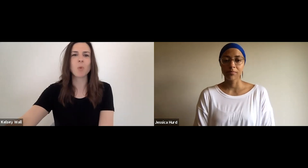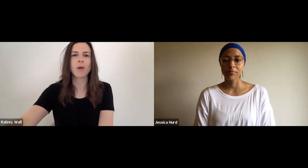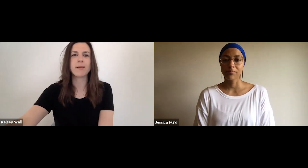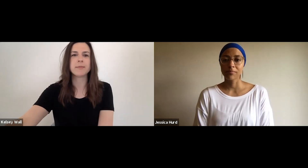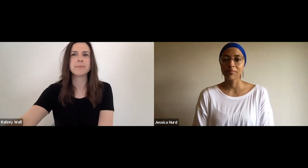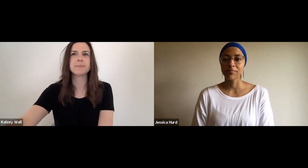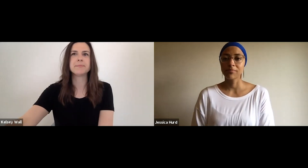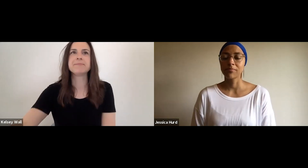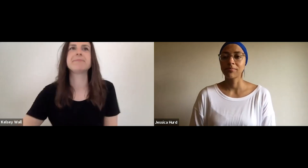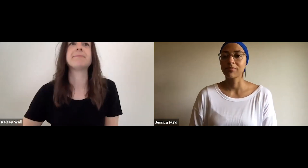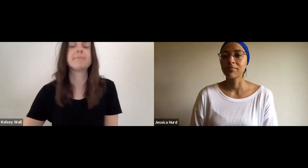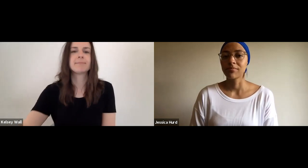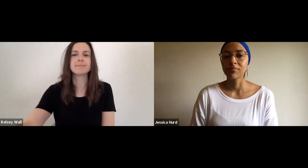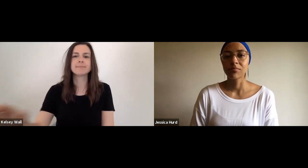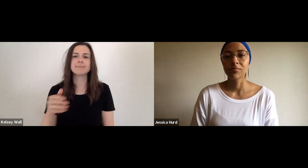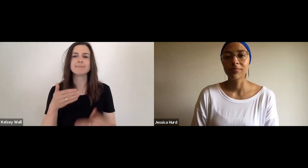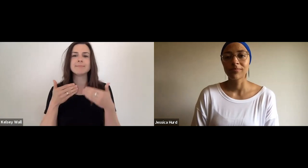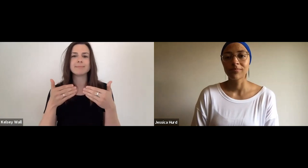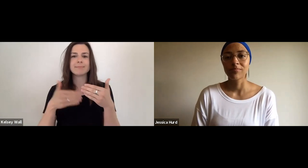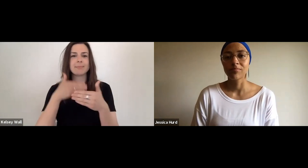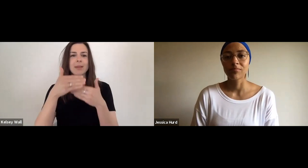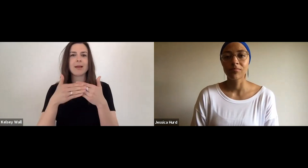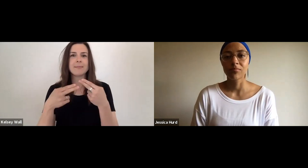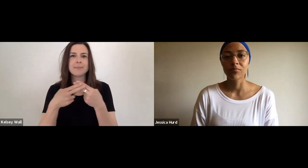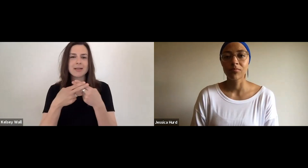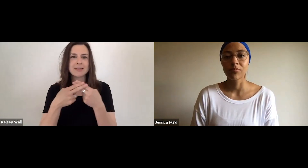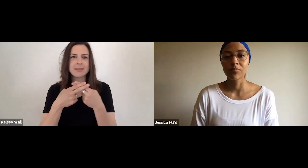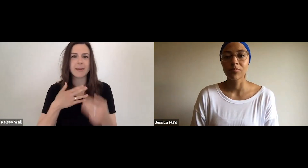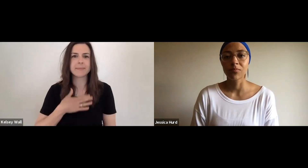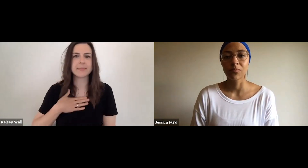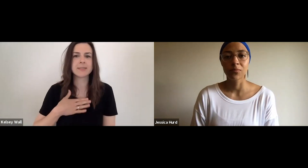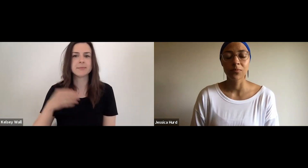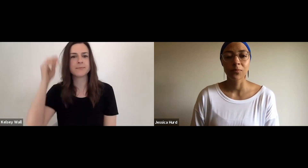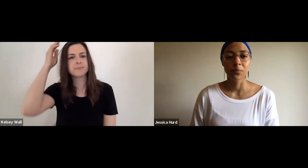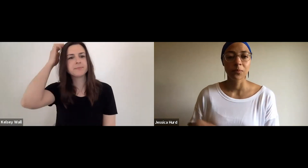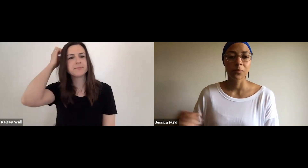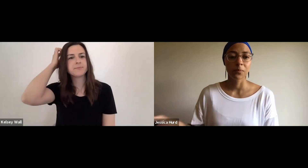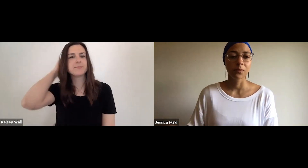You can use this visualization here and also in the future after this presentation.